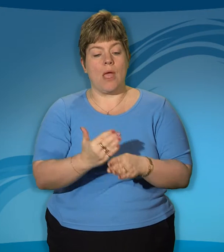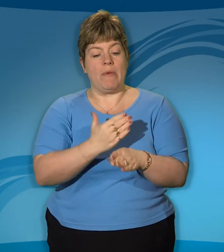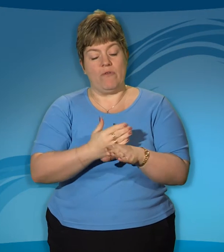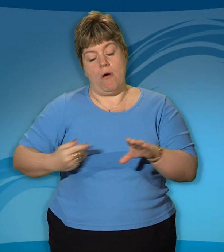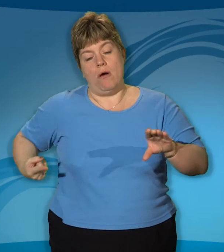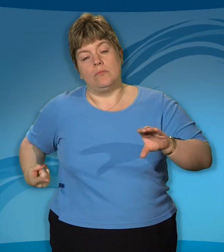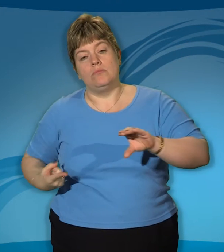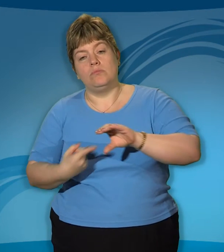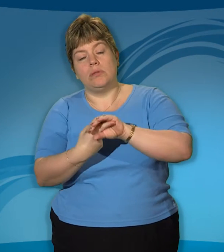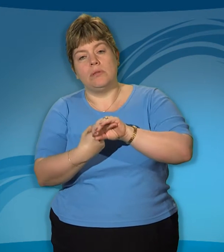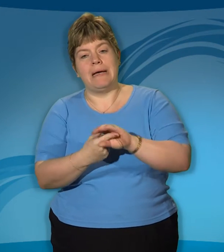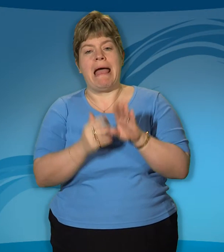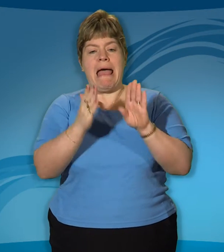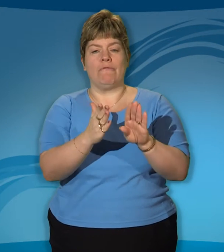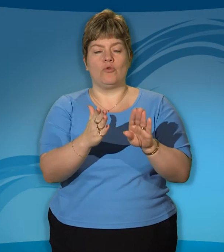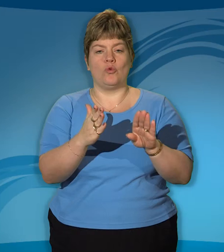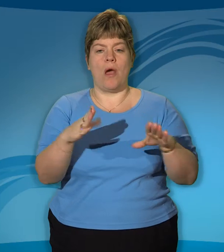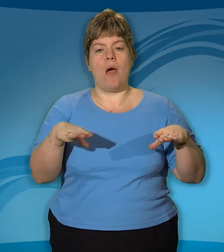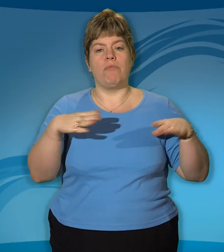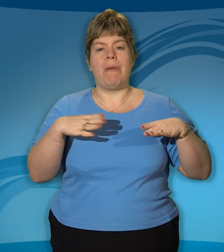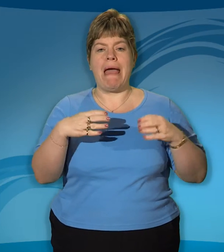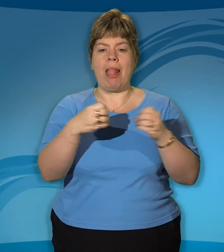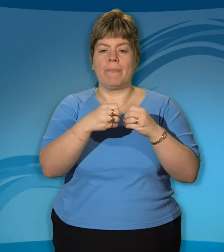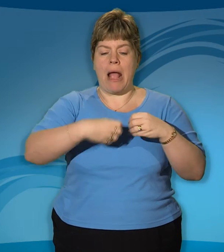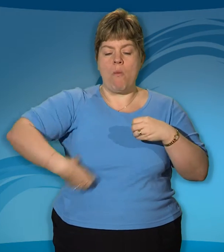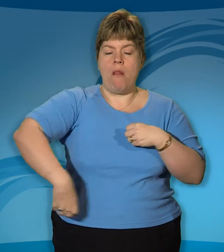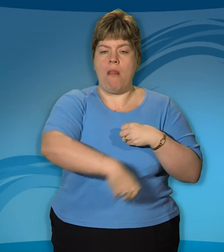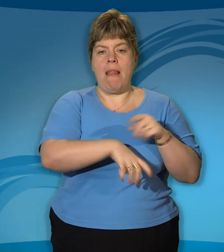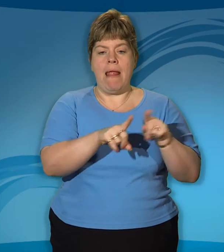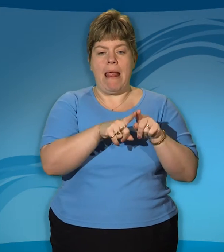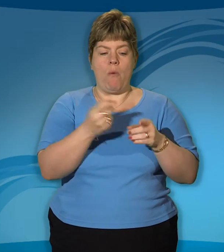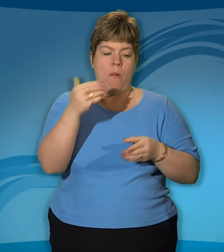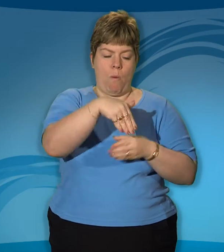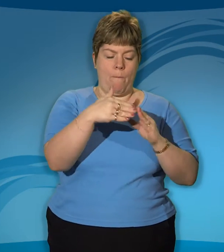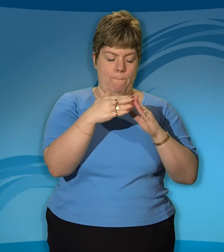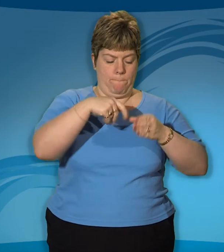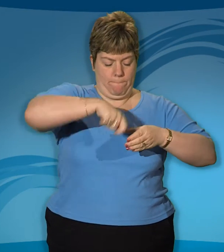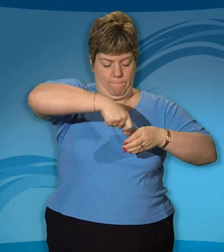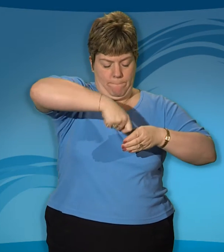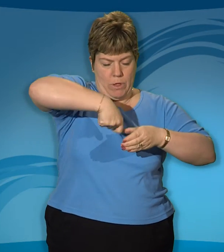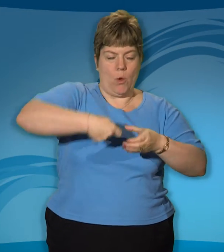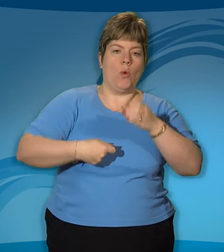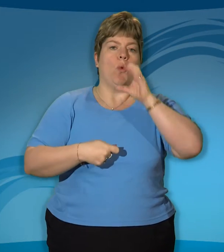Before this procedure we will need to prepare your bowel by giving you some medication to clear it.